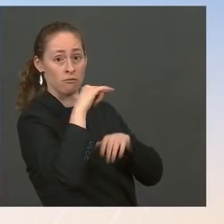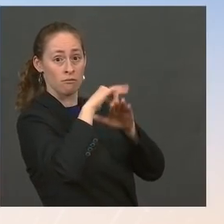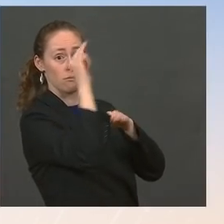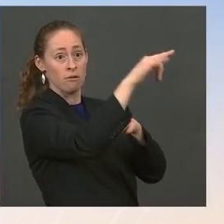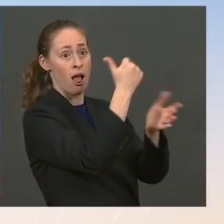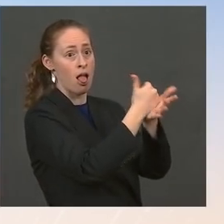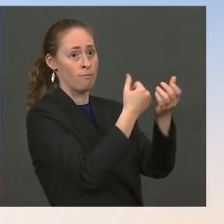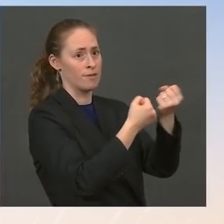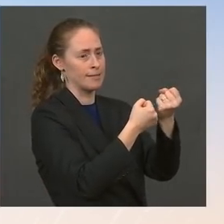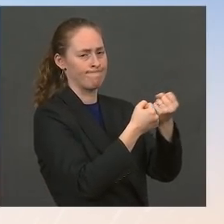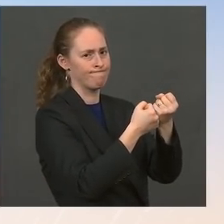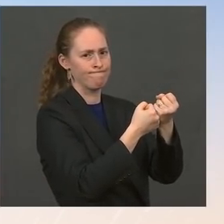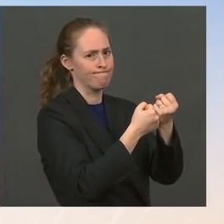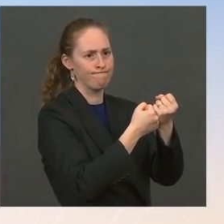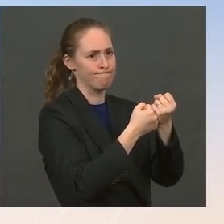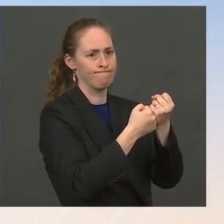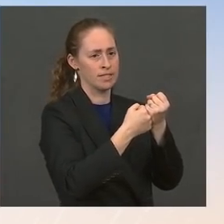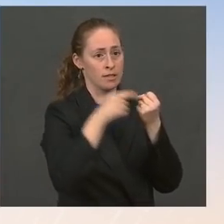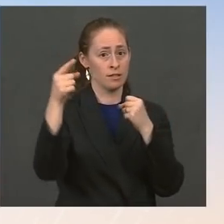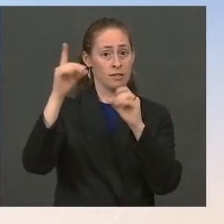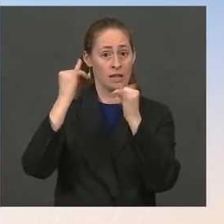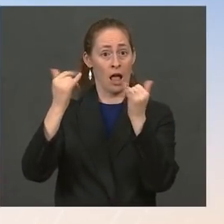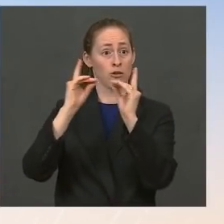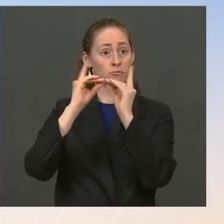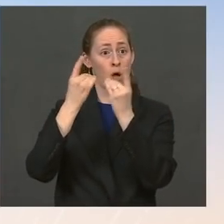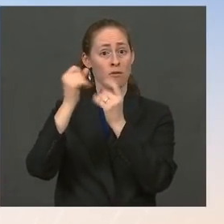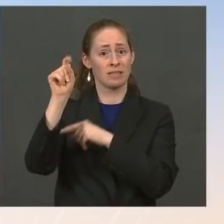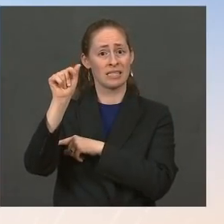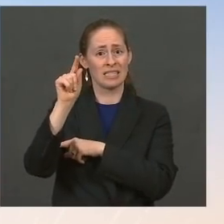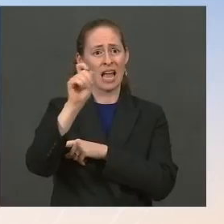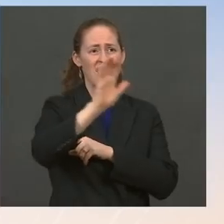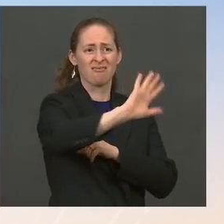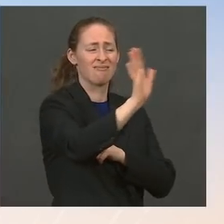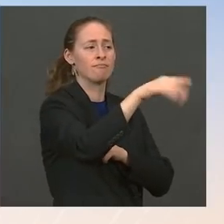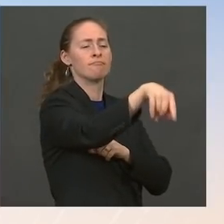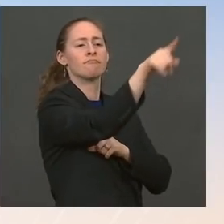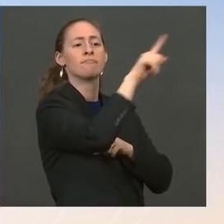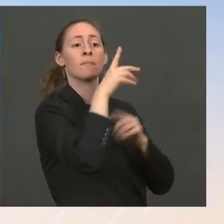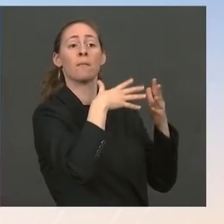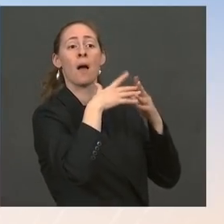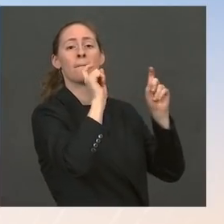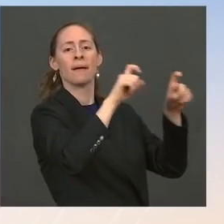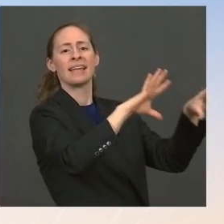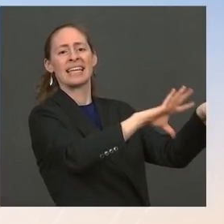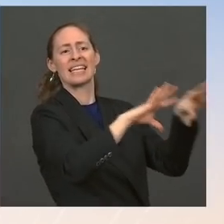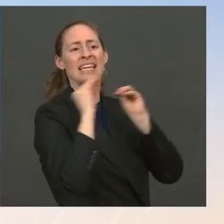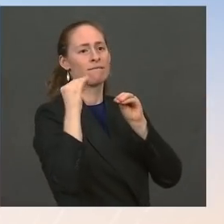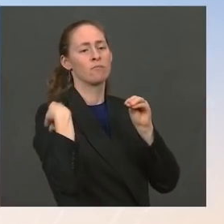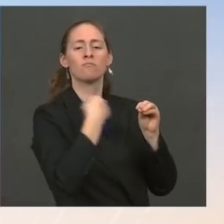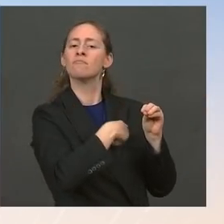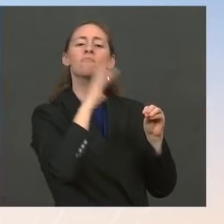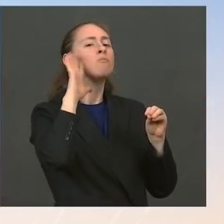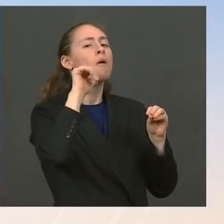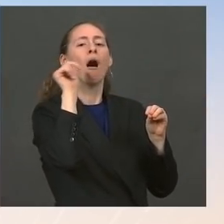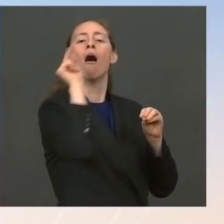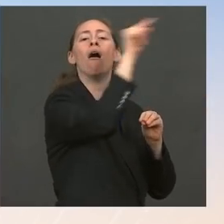they have to communicate directly and broadly with Americans there about the fact that it is time to depart. The Press: And just really quick: